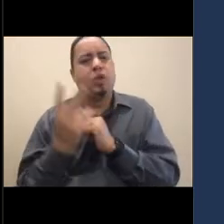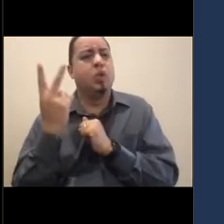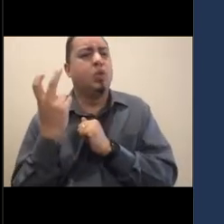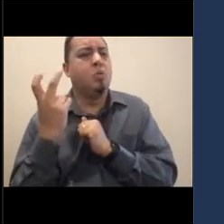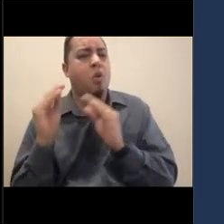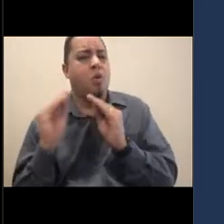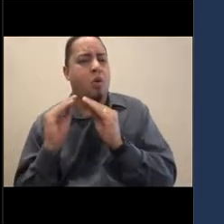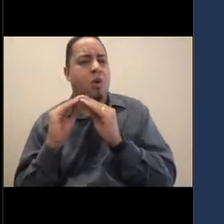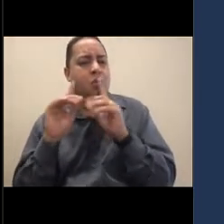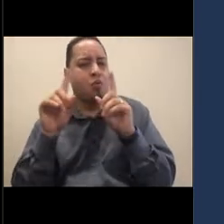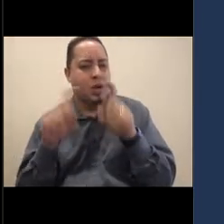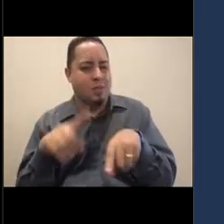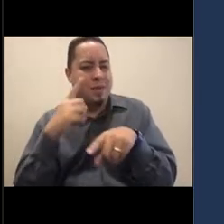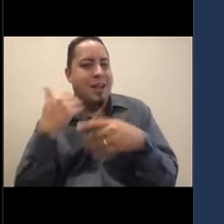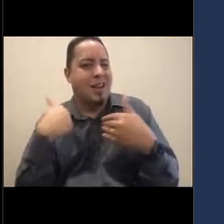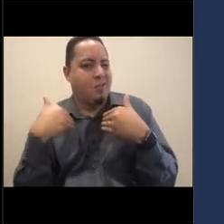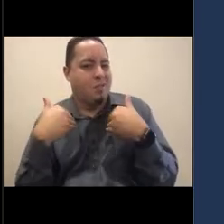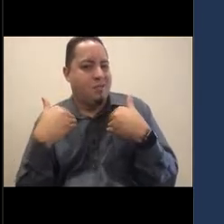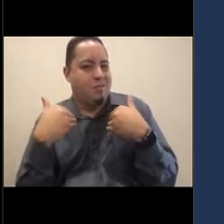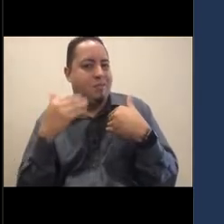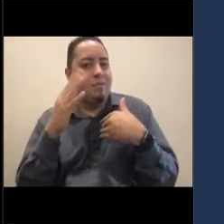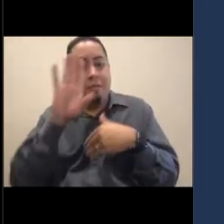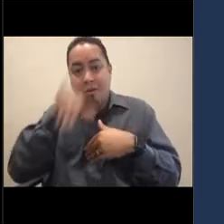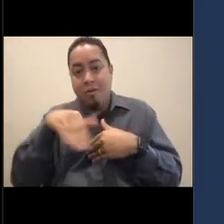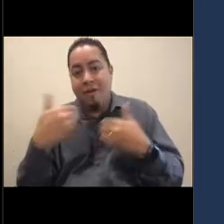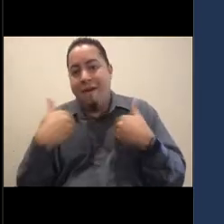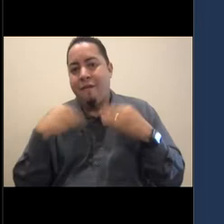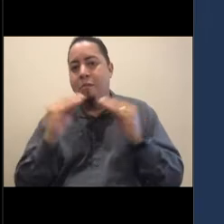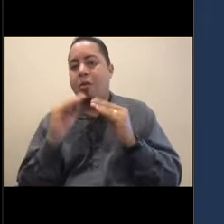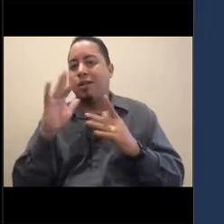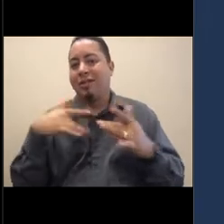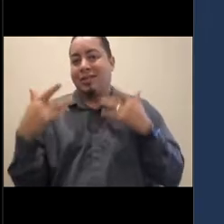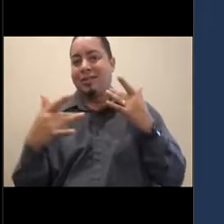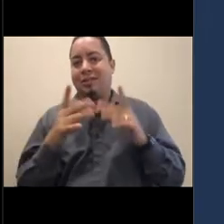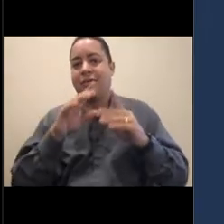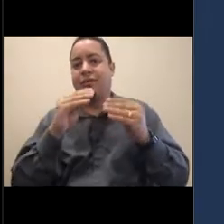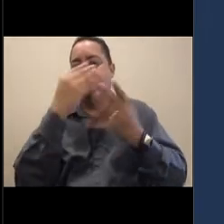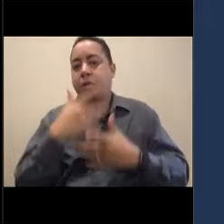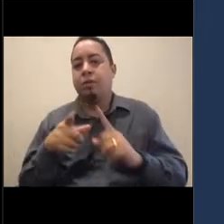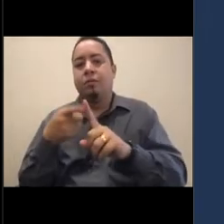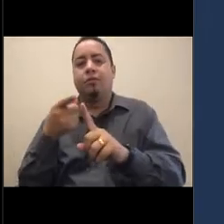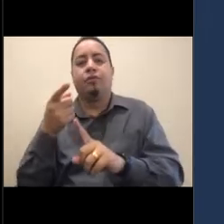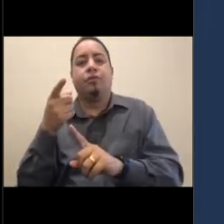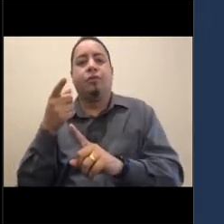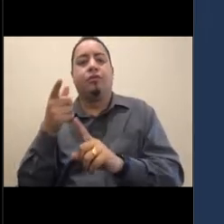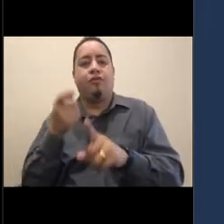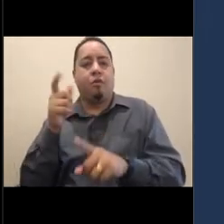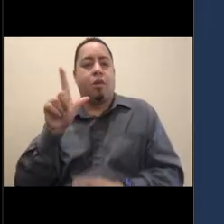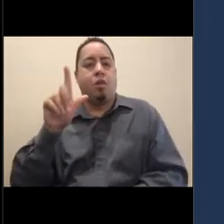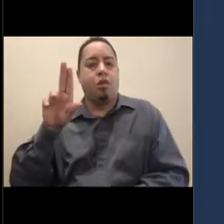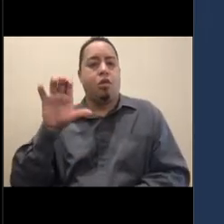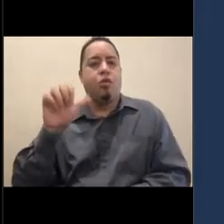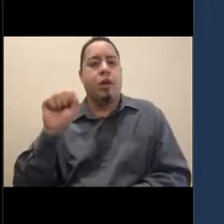'cause I know you do have exciting things to share with us. So this question comes from Lucas. Are they protected, or can you fish for them?